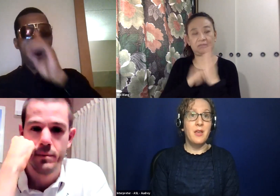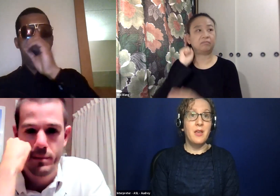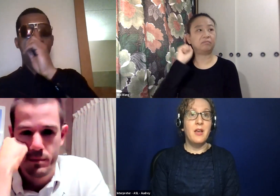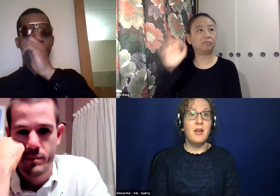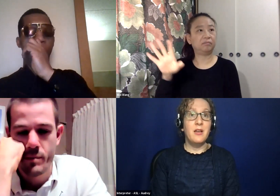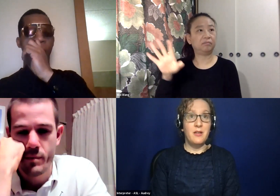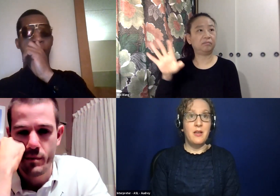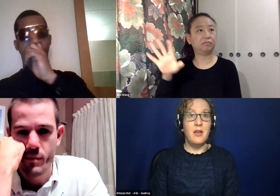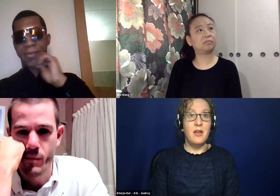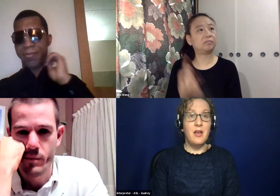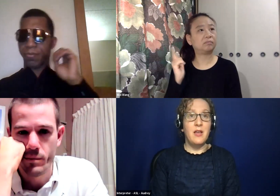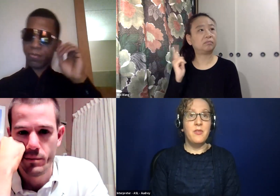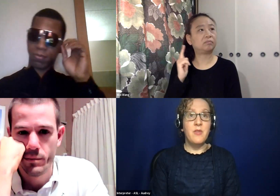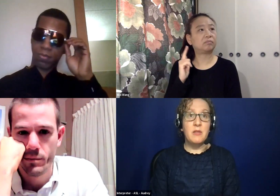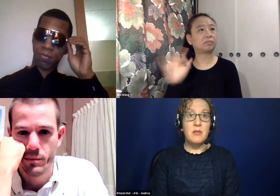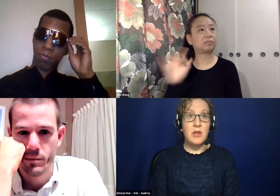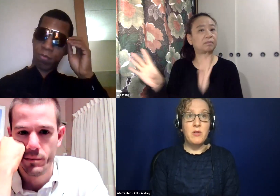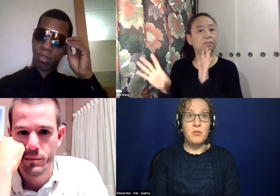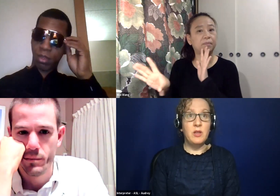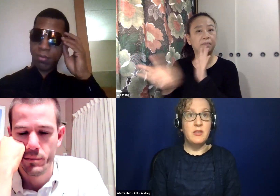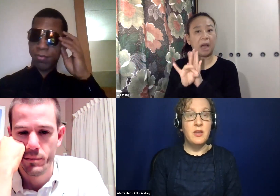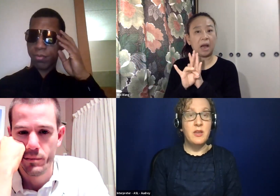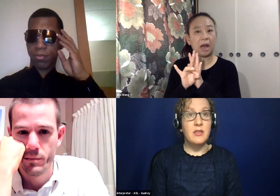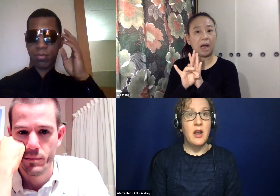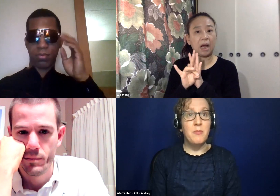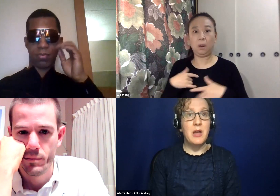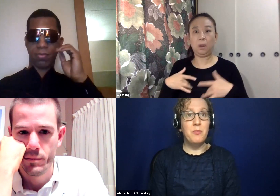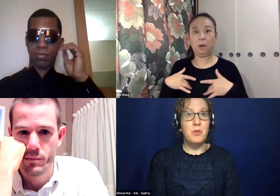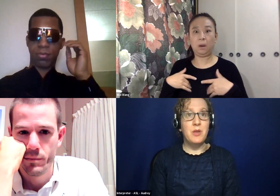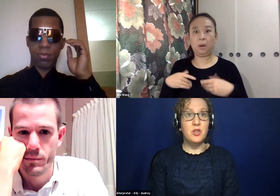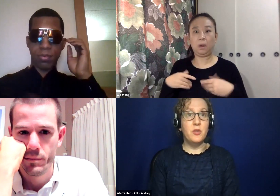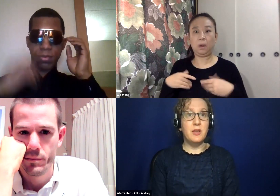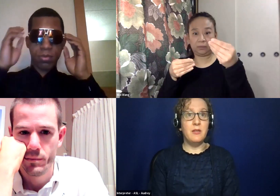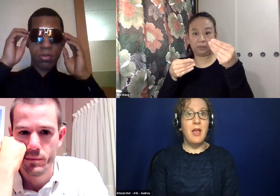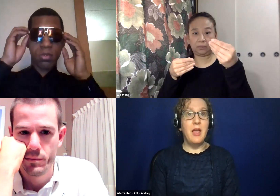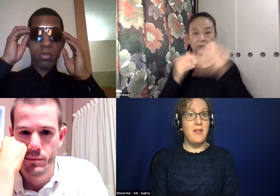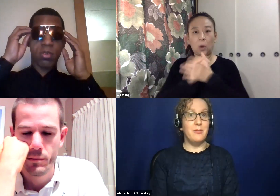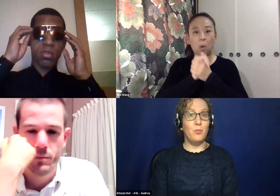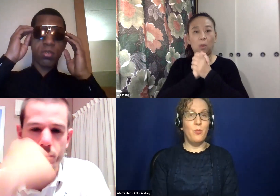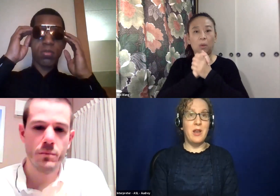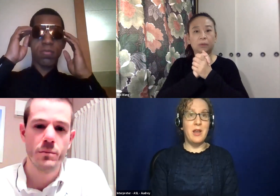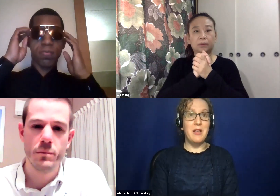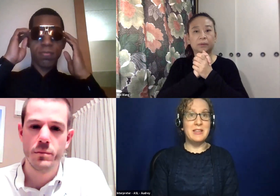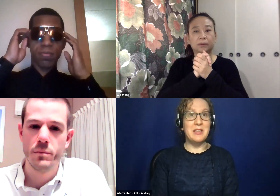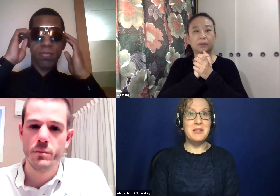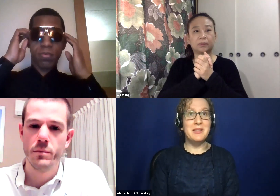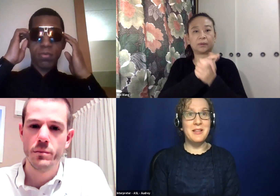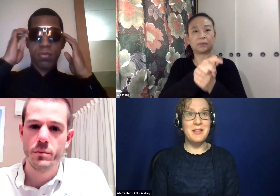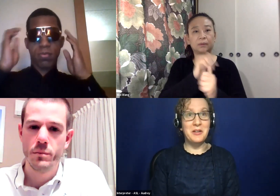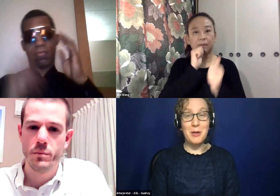not even really thinking that I might be chosen, and then when I got the acceptance letter,